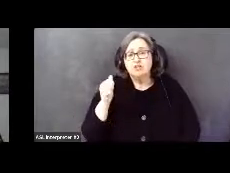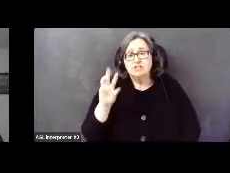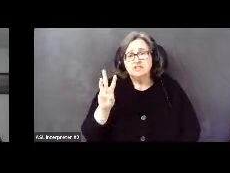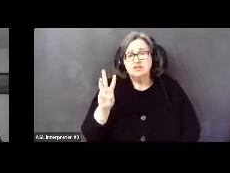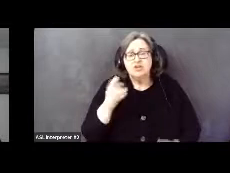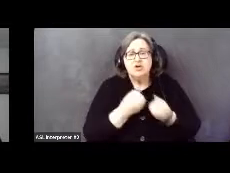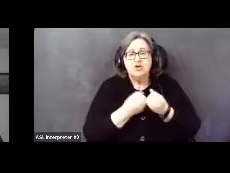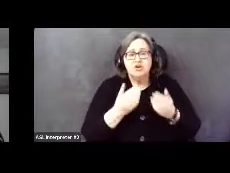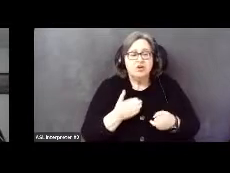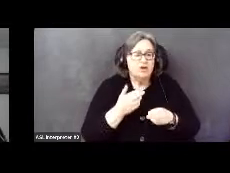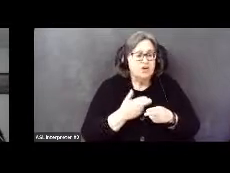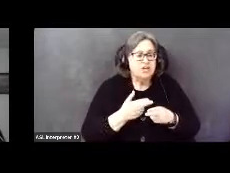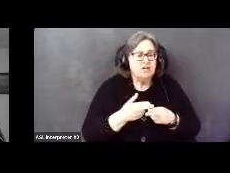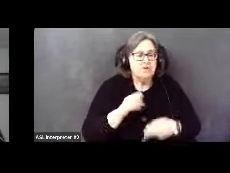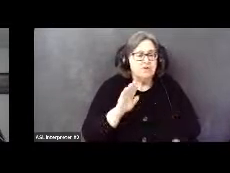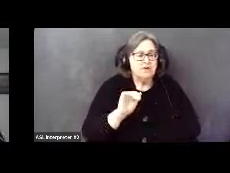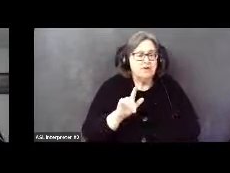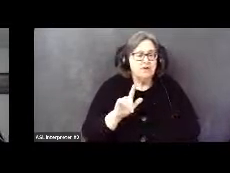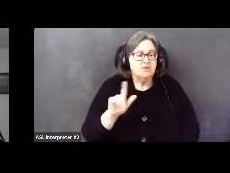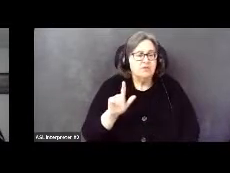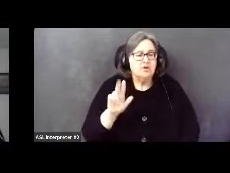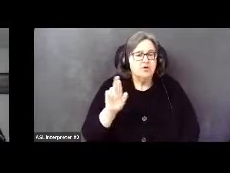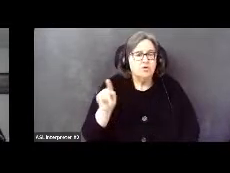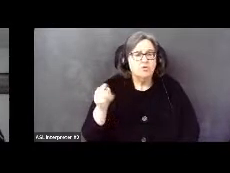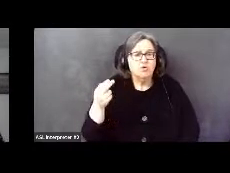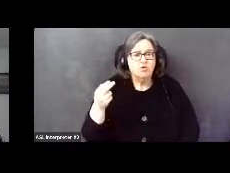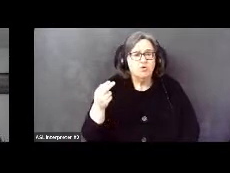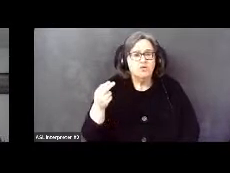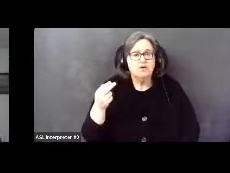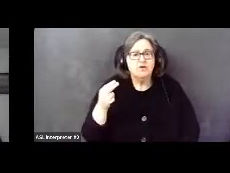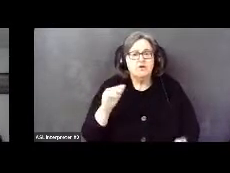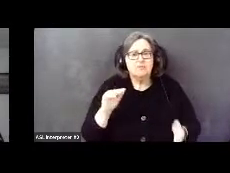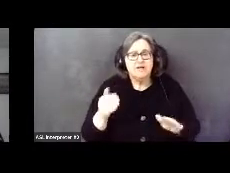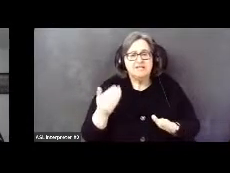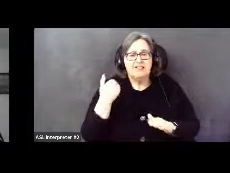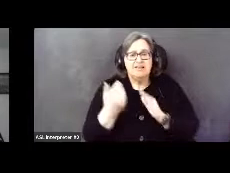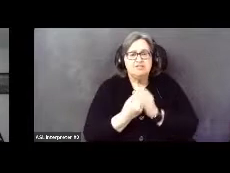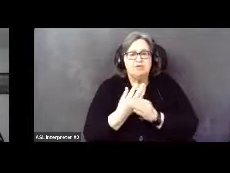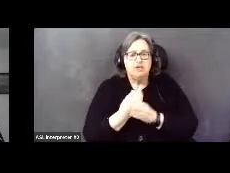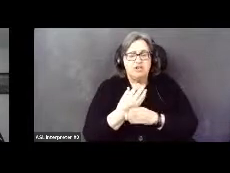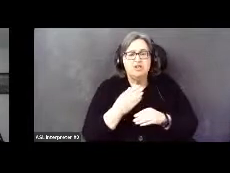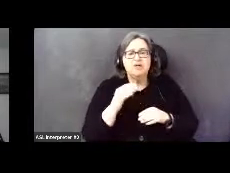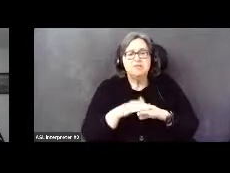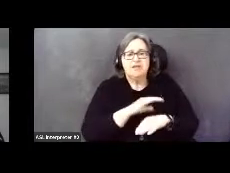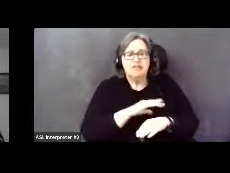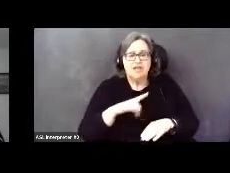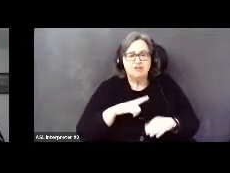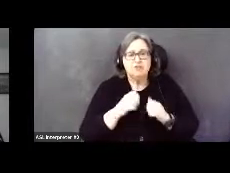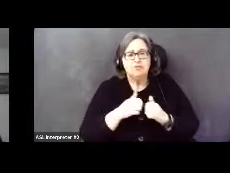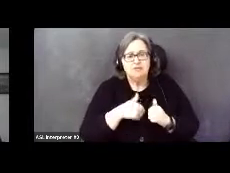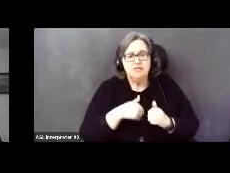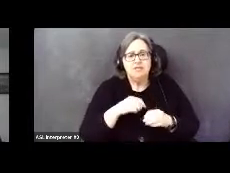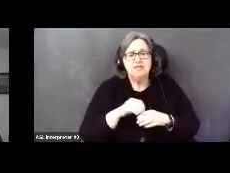named Bill Roof, who passed away last year, was on the council with me. Come to the East